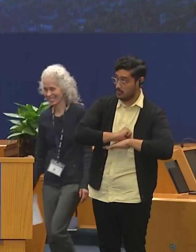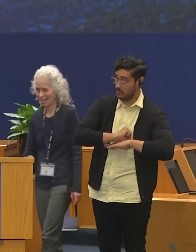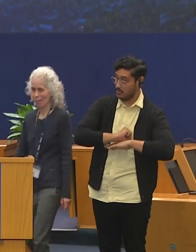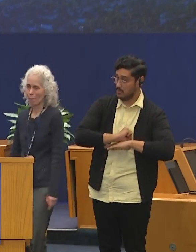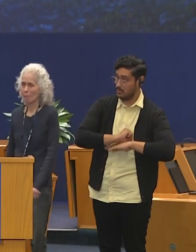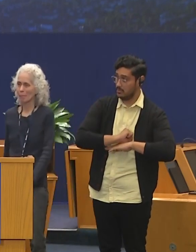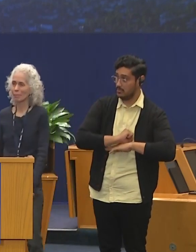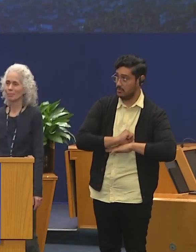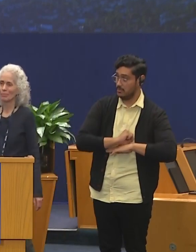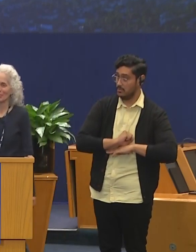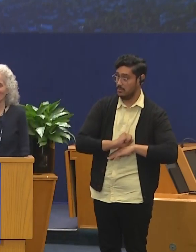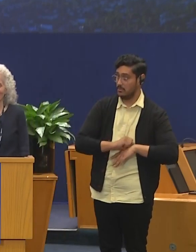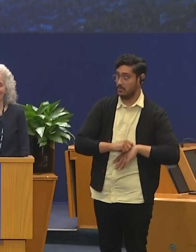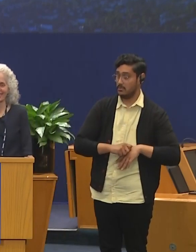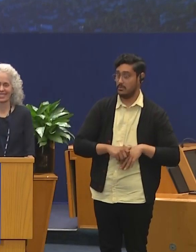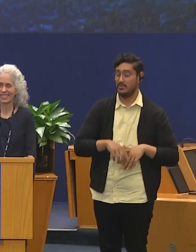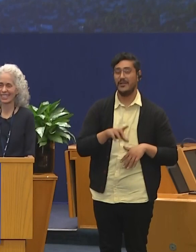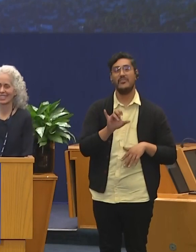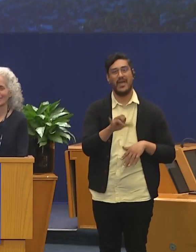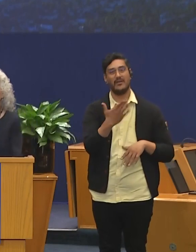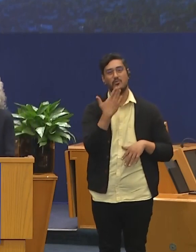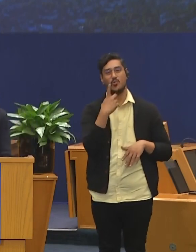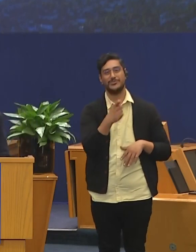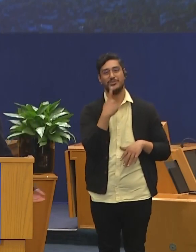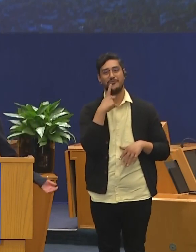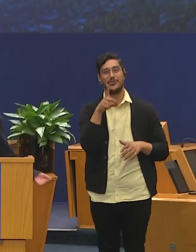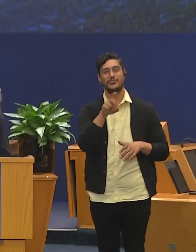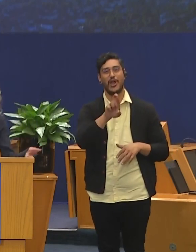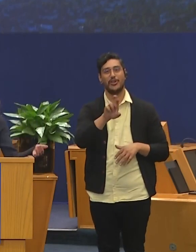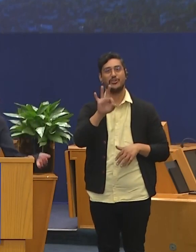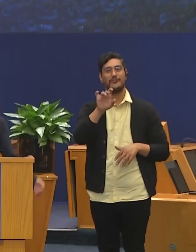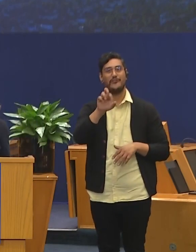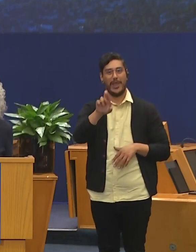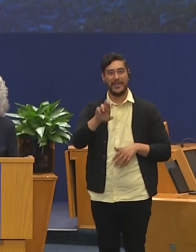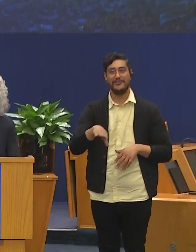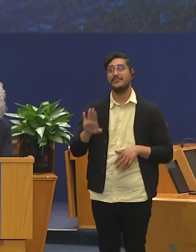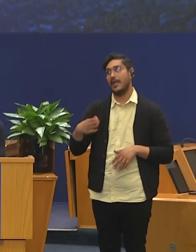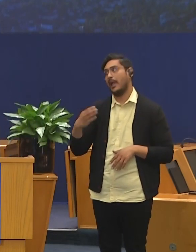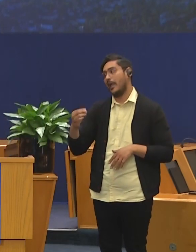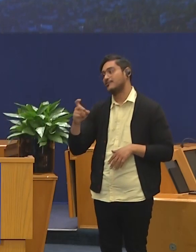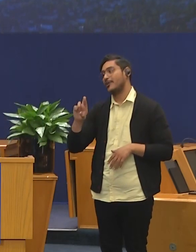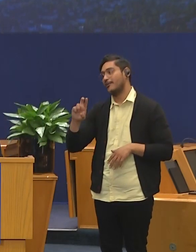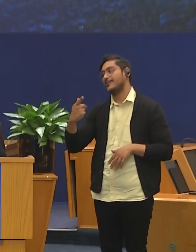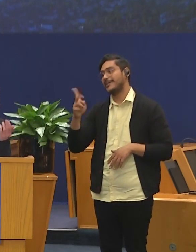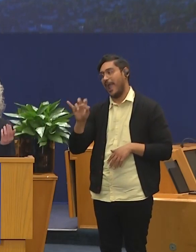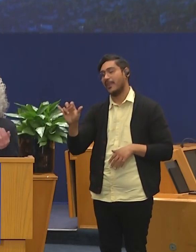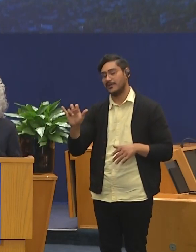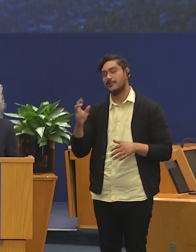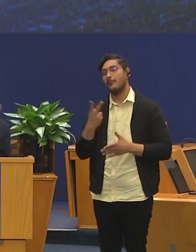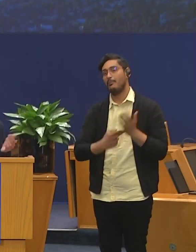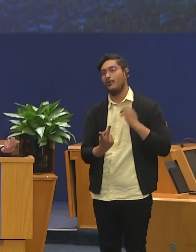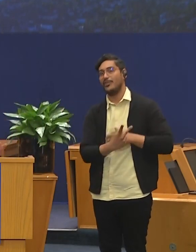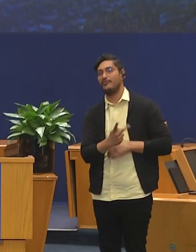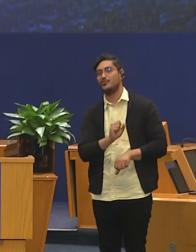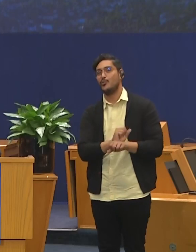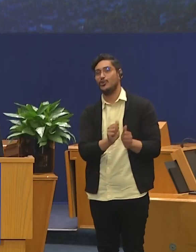ACTUALLY NEED TO CLOSE DOWN? THAT'S FOR DR. FERRER.